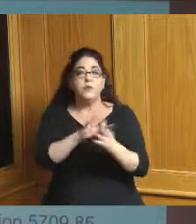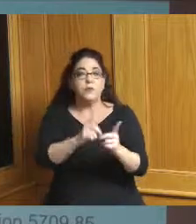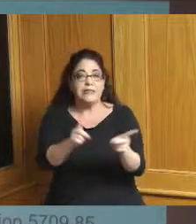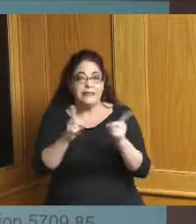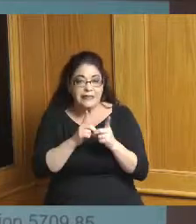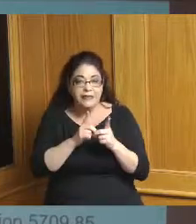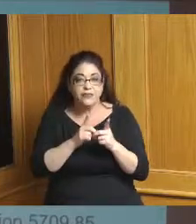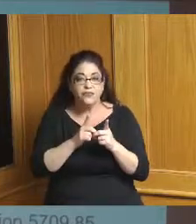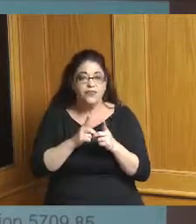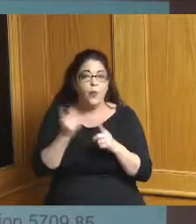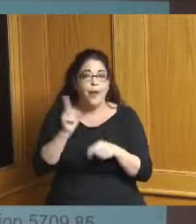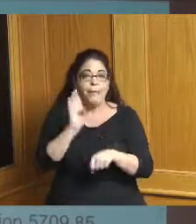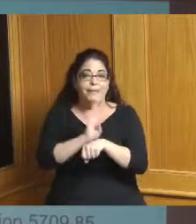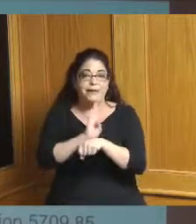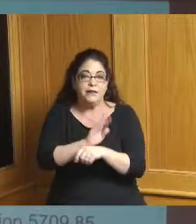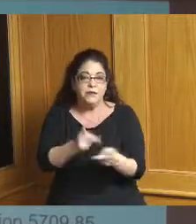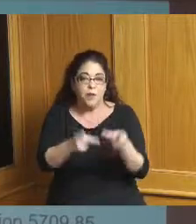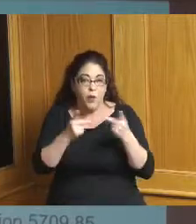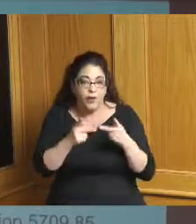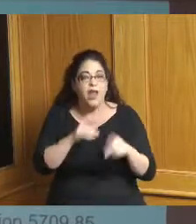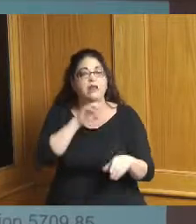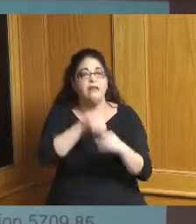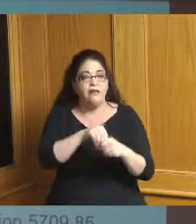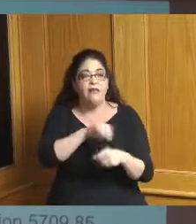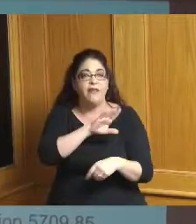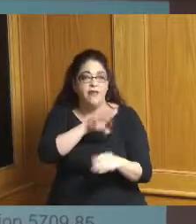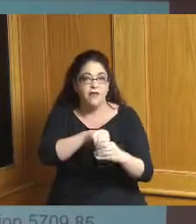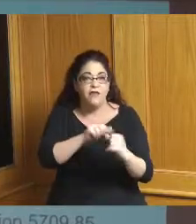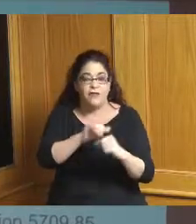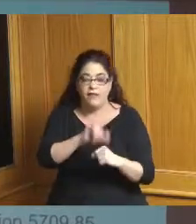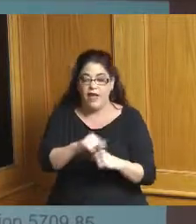company is located in is also a part of the tax and center review council and they have one member